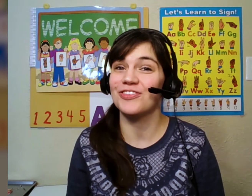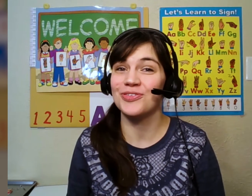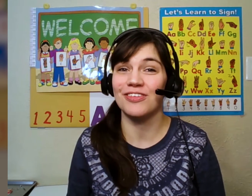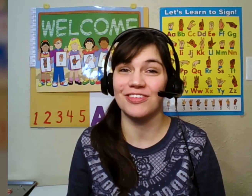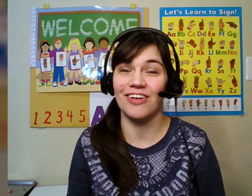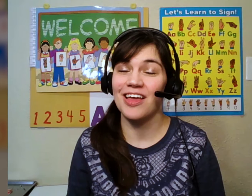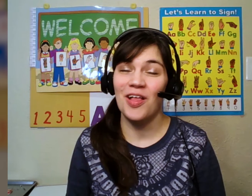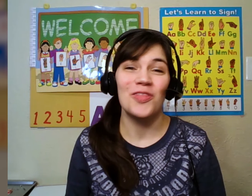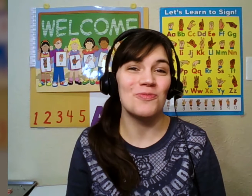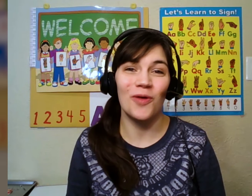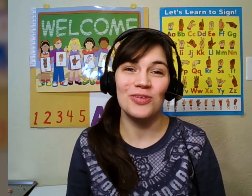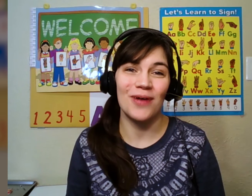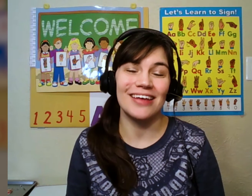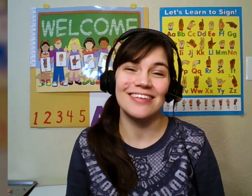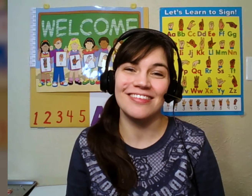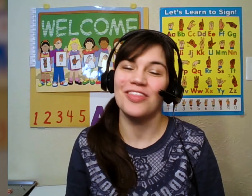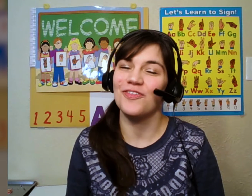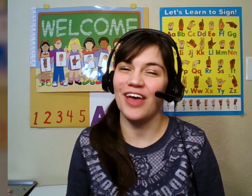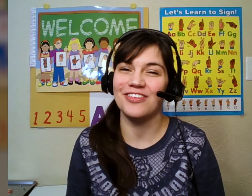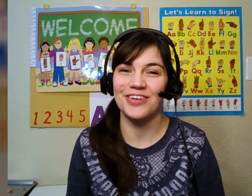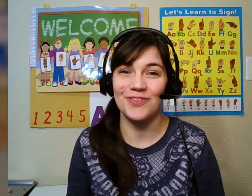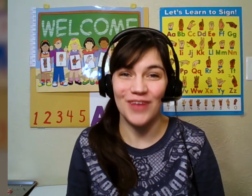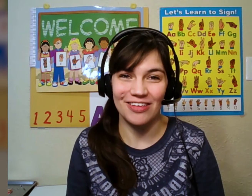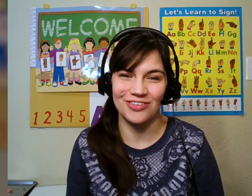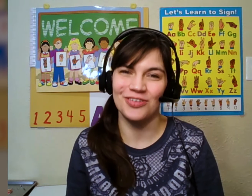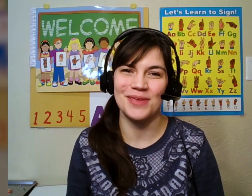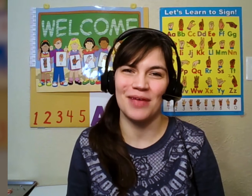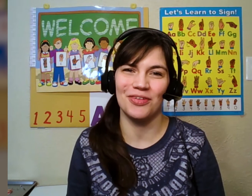letters to the song. The more you practice, the faster and faster you'll be